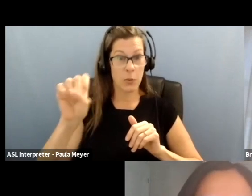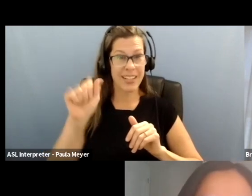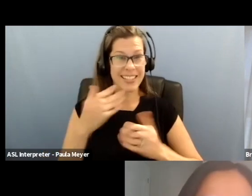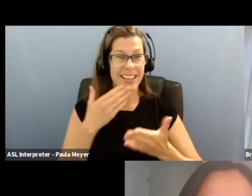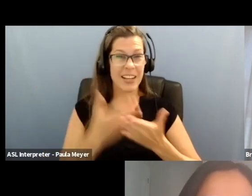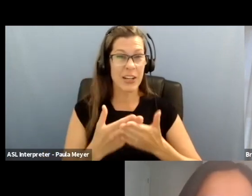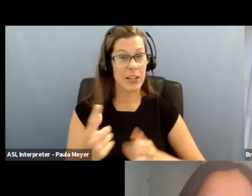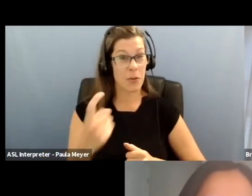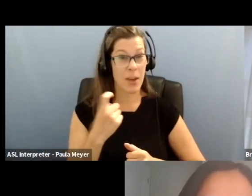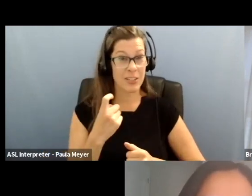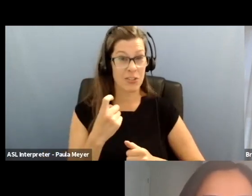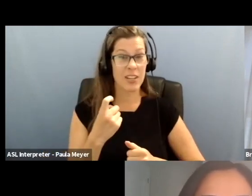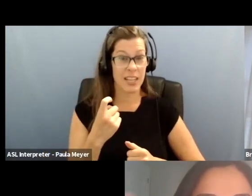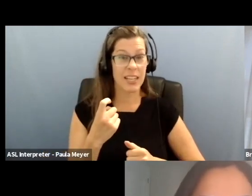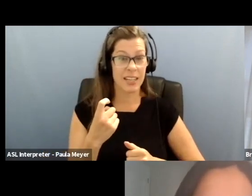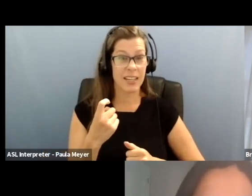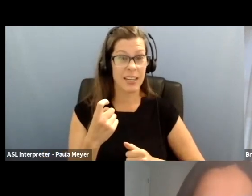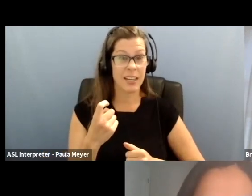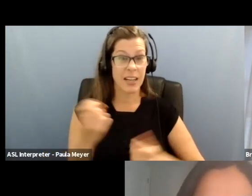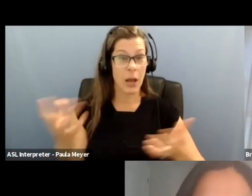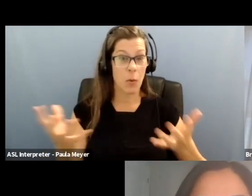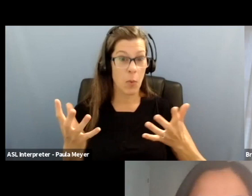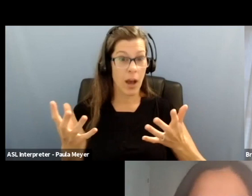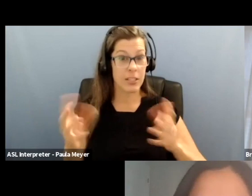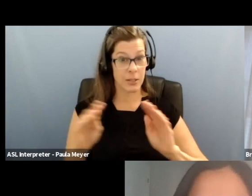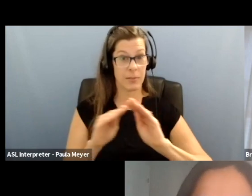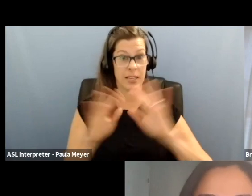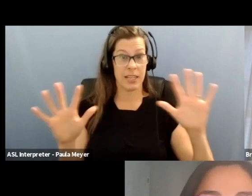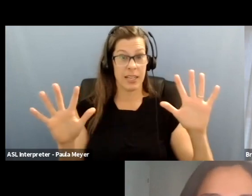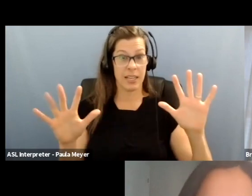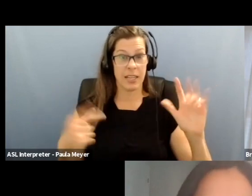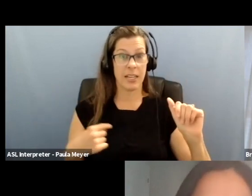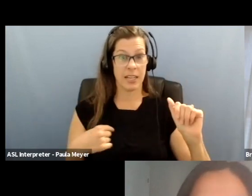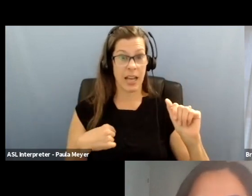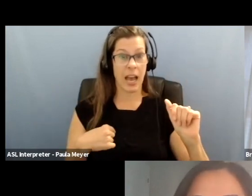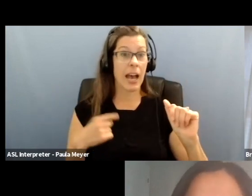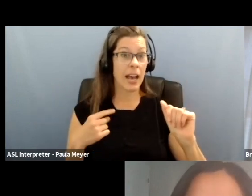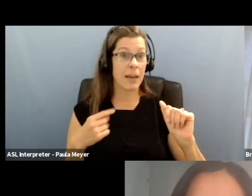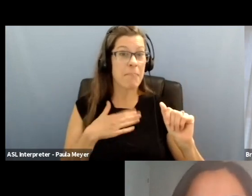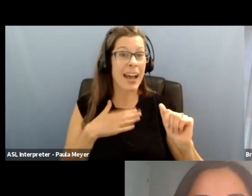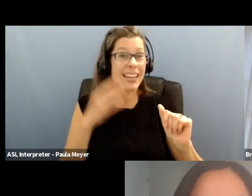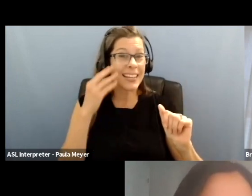I want to also make sure that I'm speaking from my experience at Disability Lead